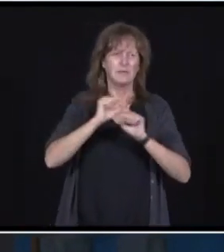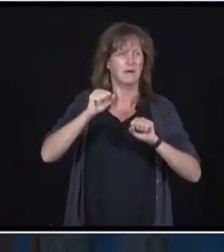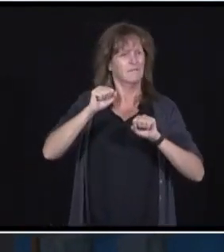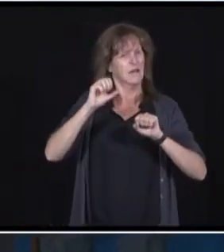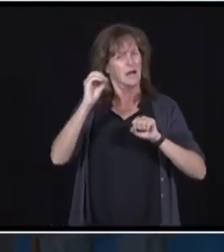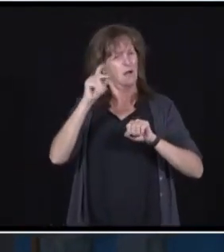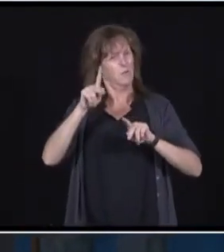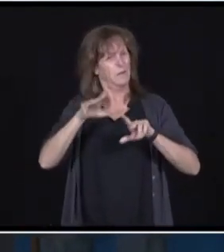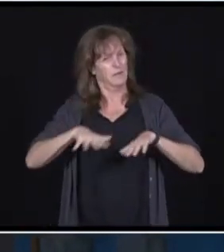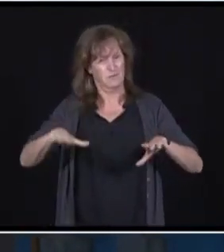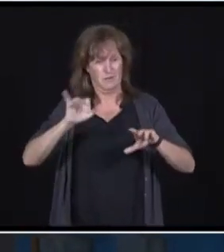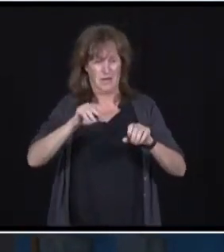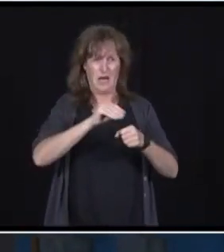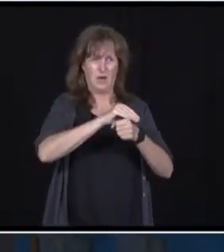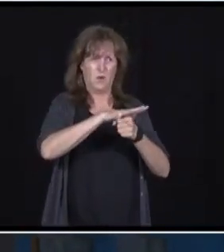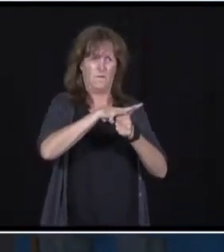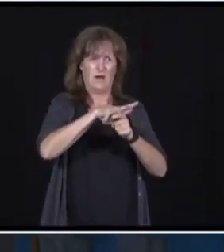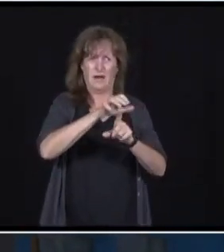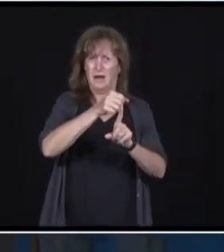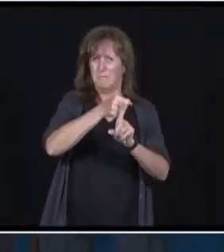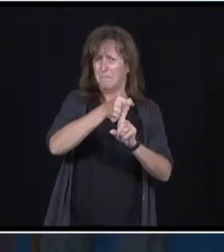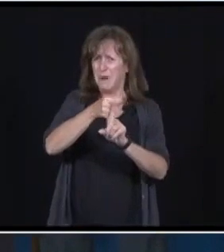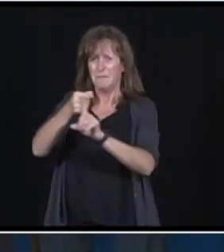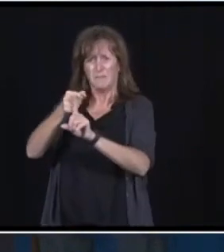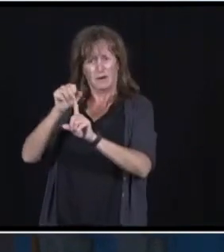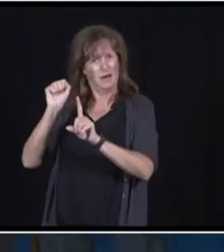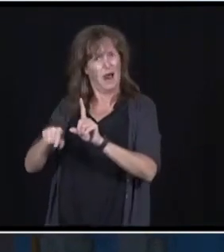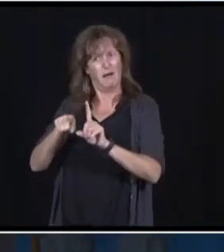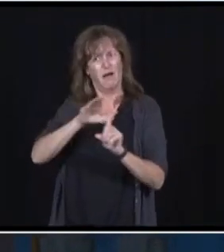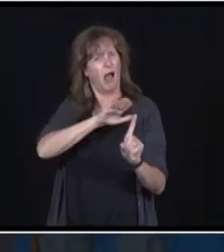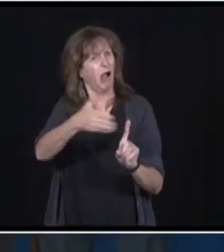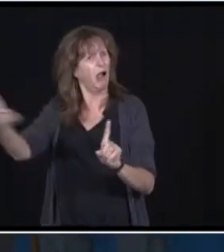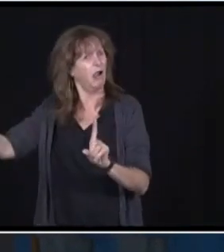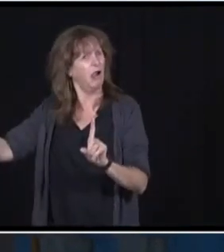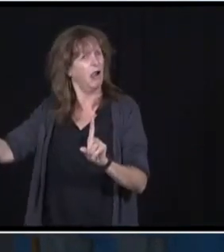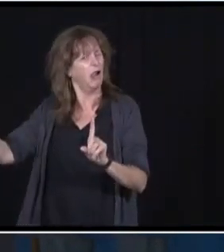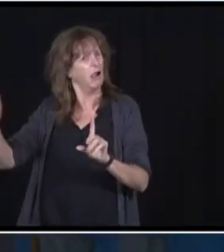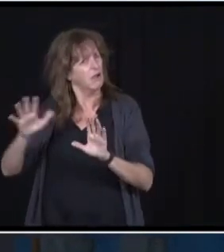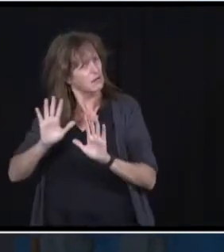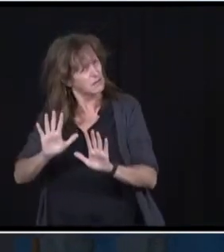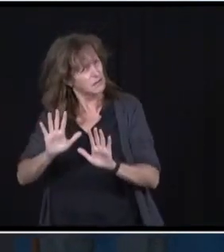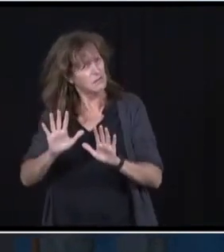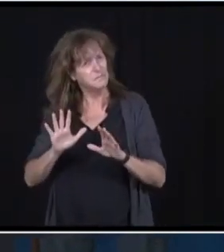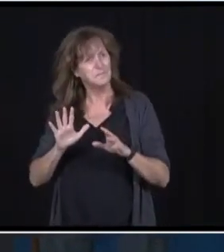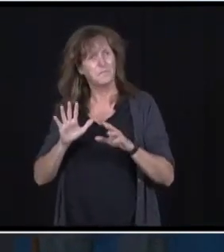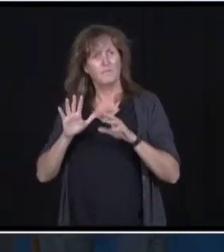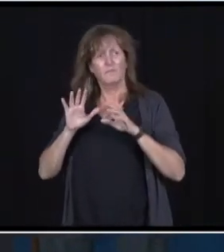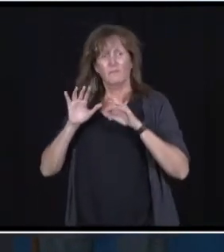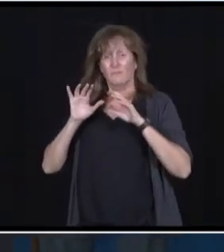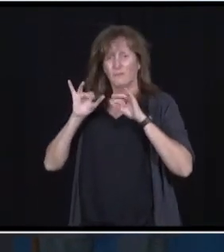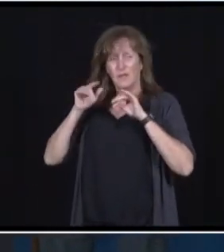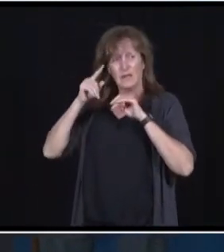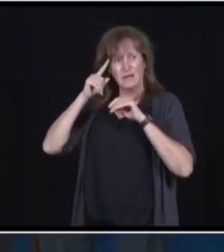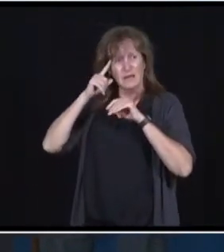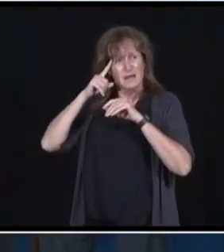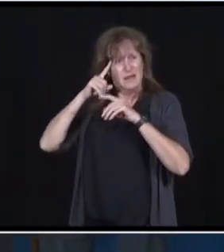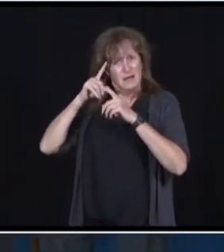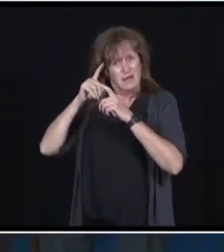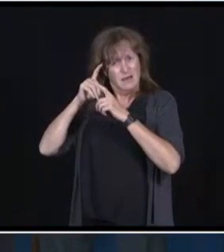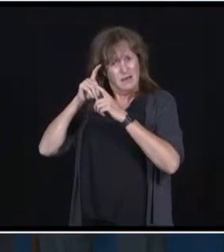We did so to protect the health and safety of Ontarians in the face . but in the face of this deadly virus.